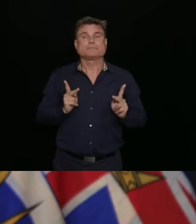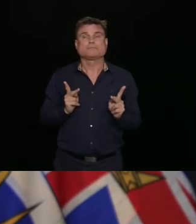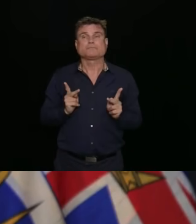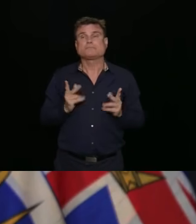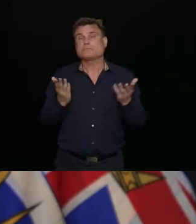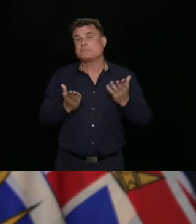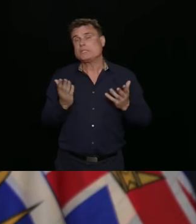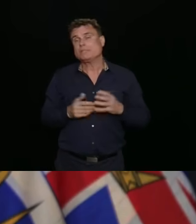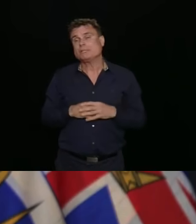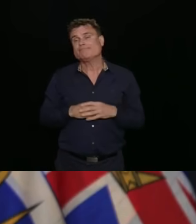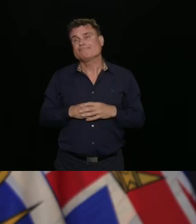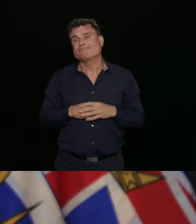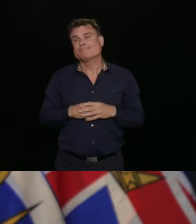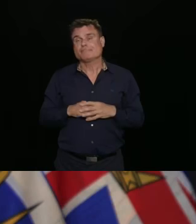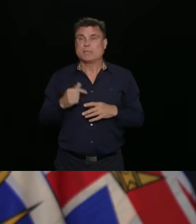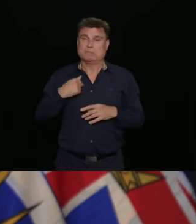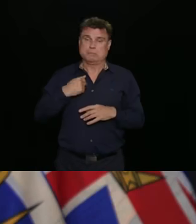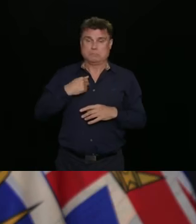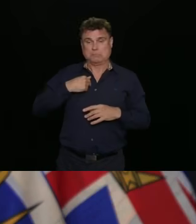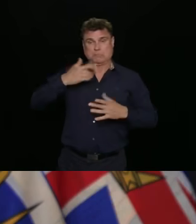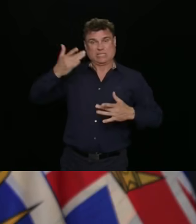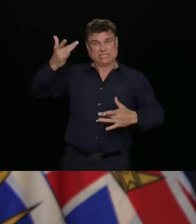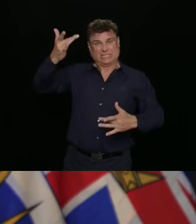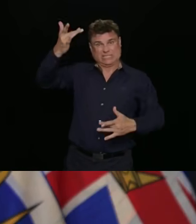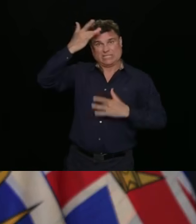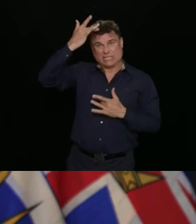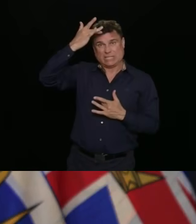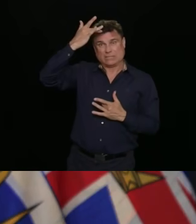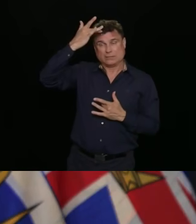That brings pressure back to find those